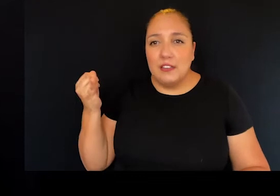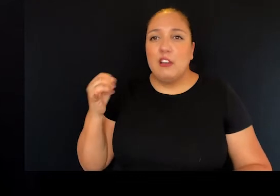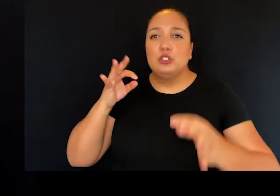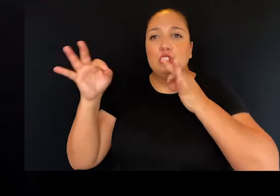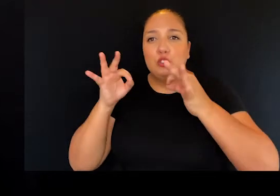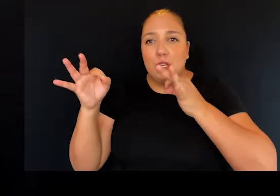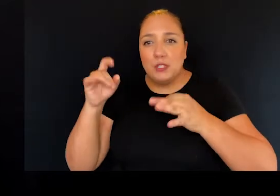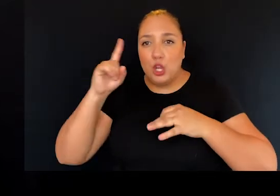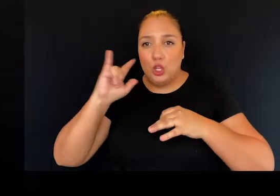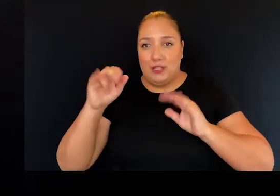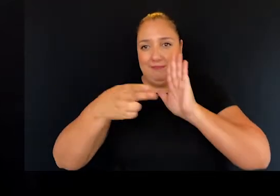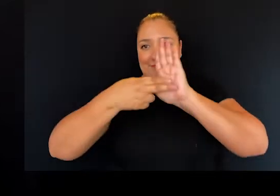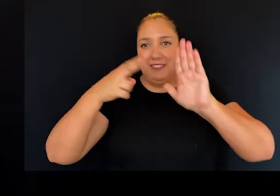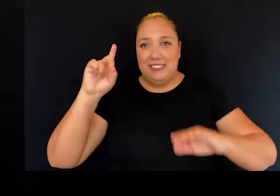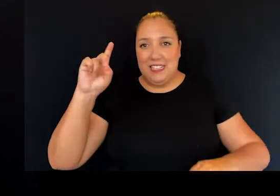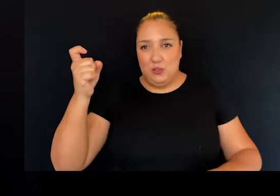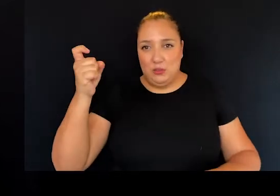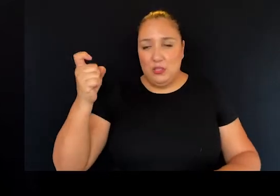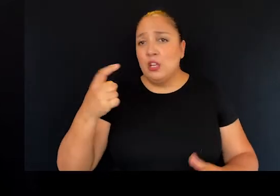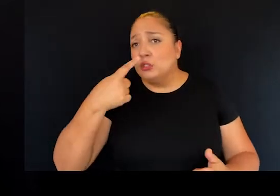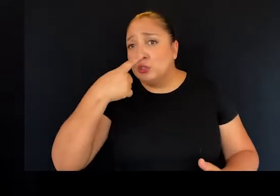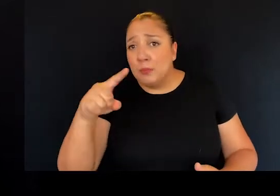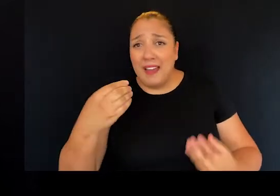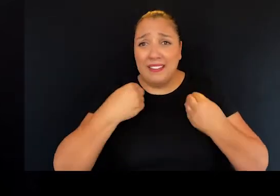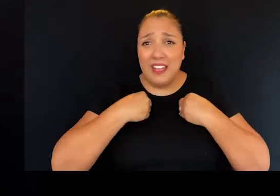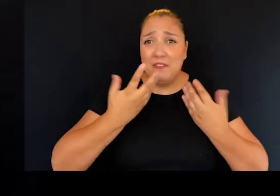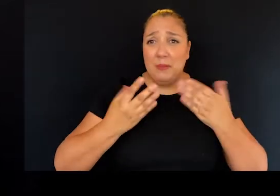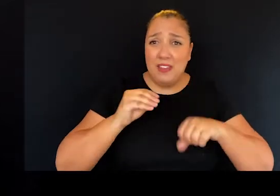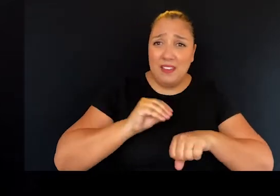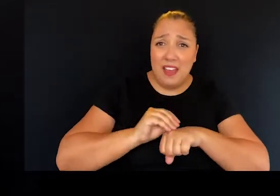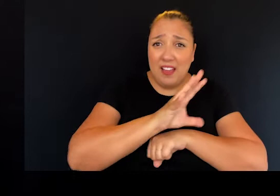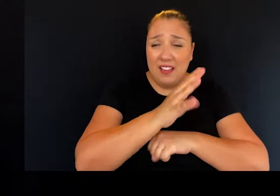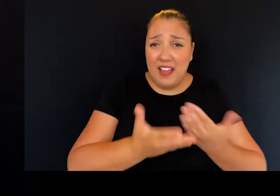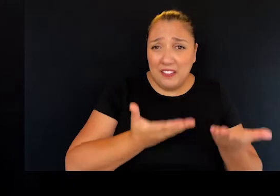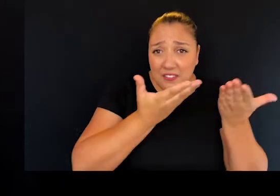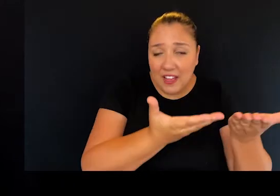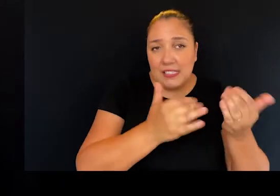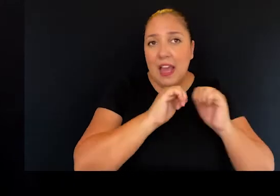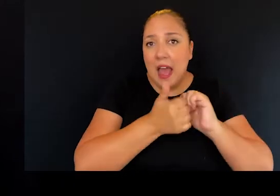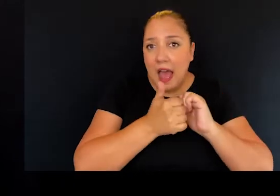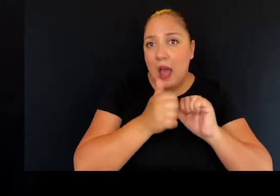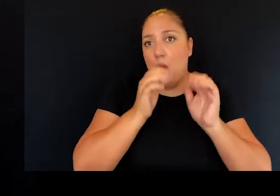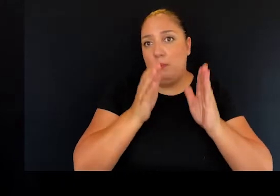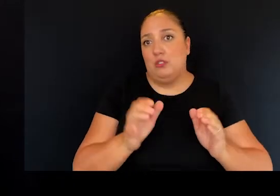So if you could give any advice or experience on how someone should address others